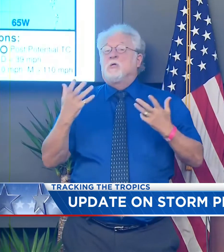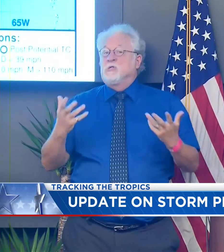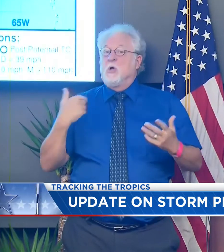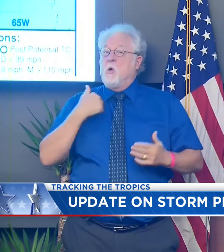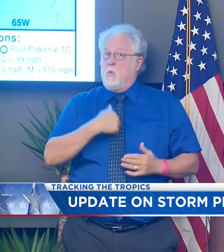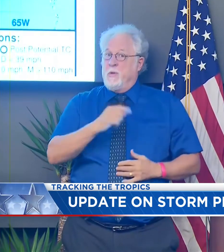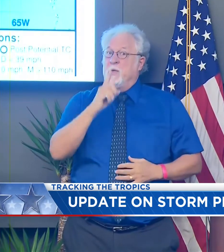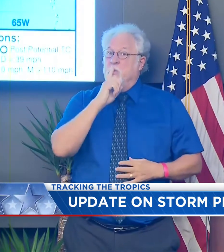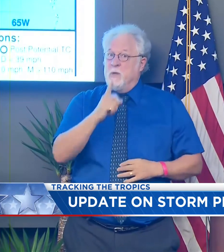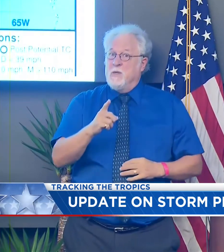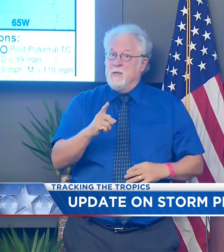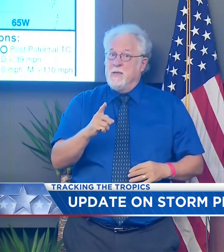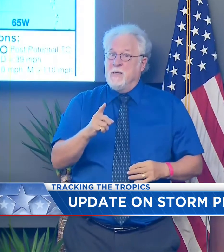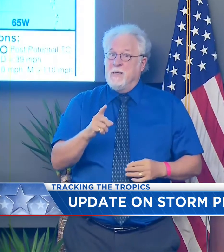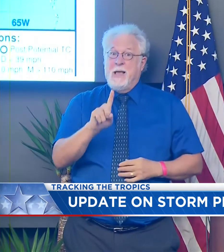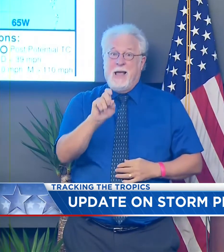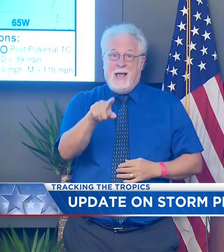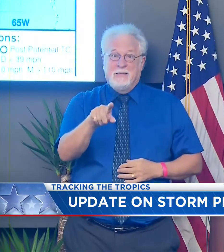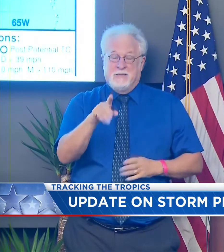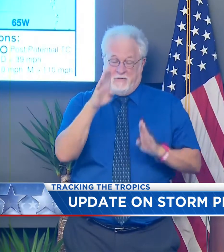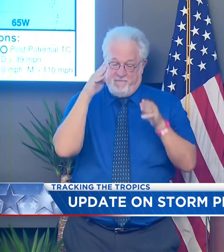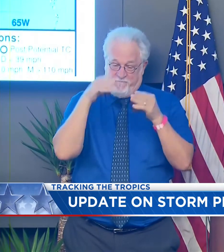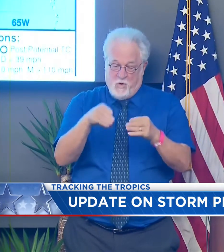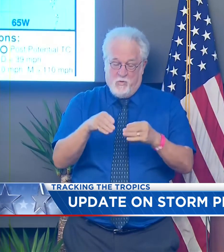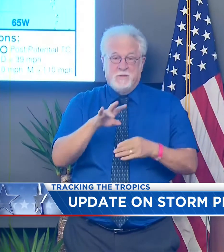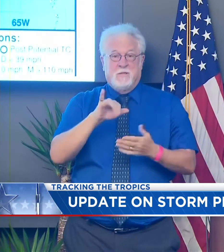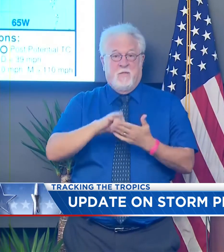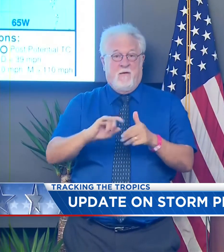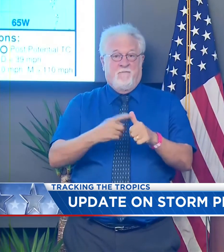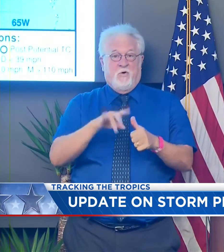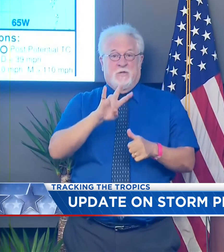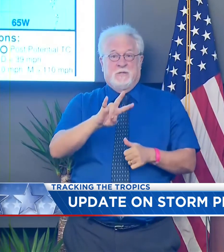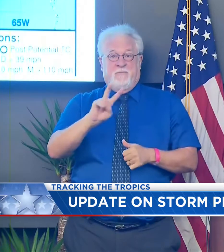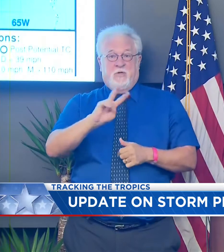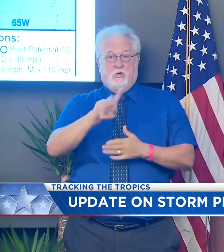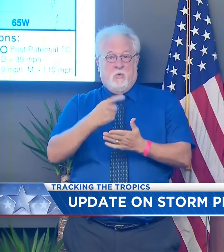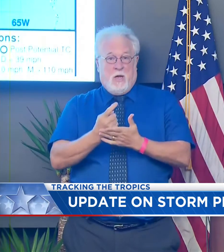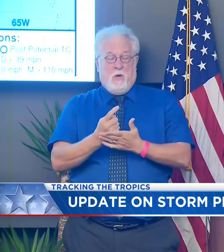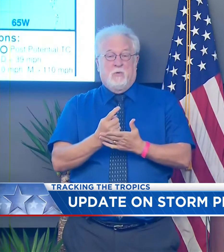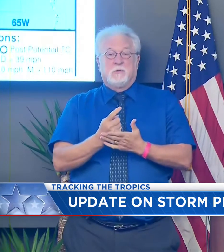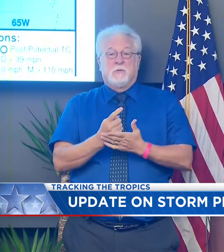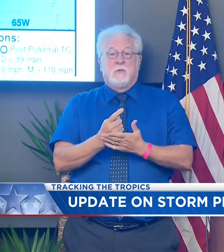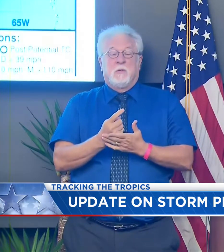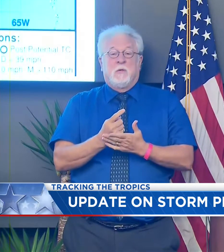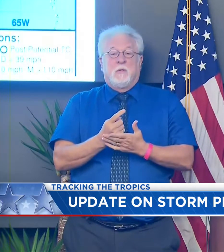BE, FOR THE RESTORATION OF POWER TO OCCUR BETWEEN THE TWO STORMS AS WELL.